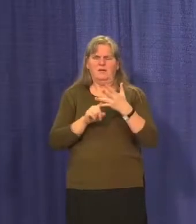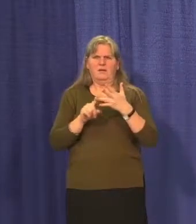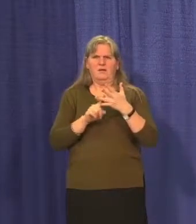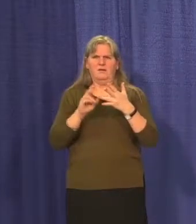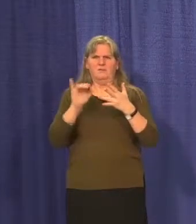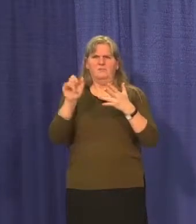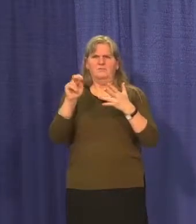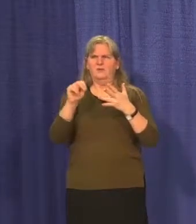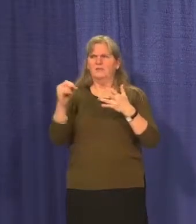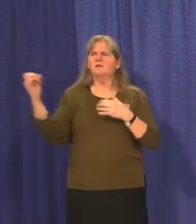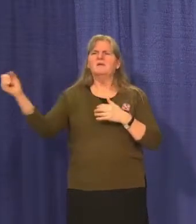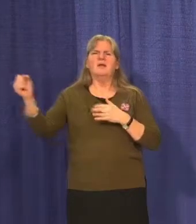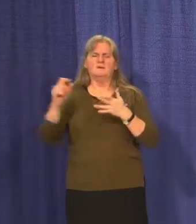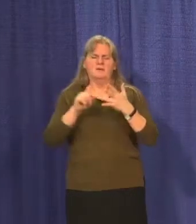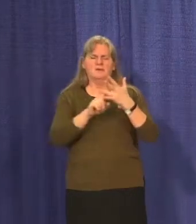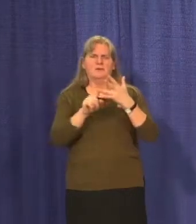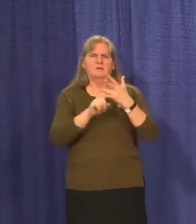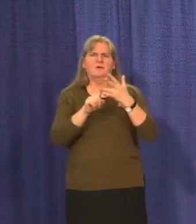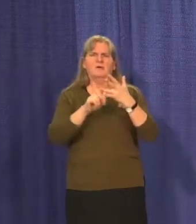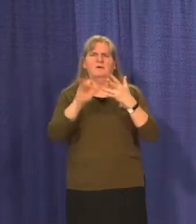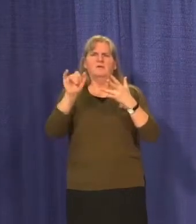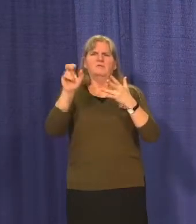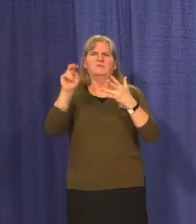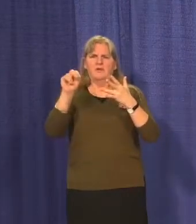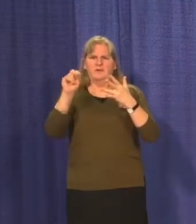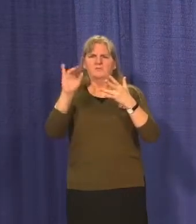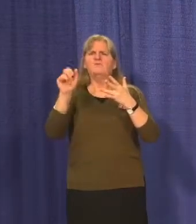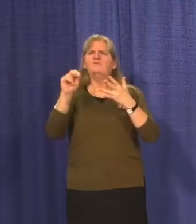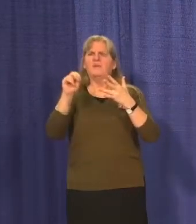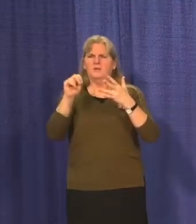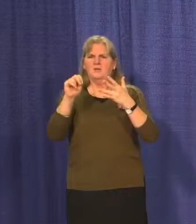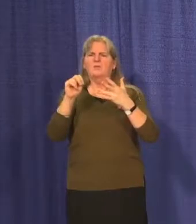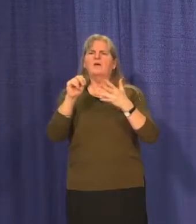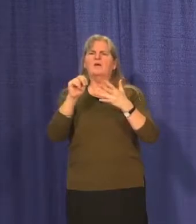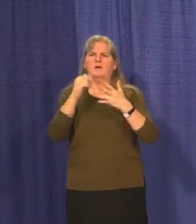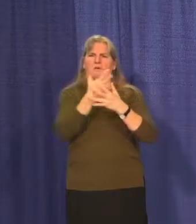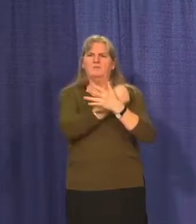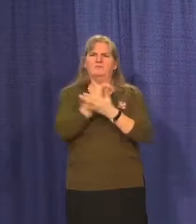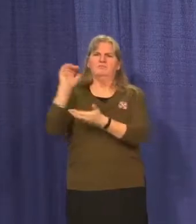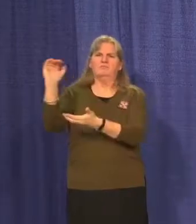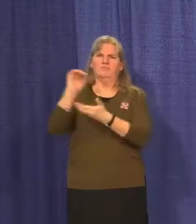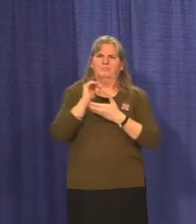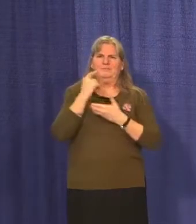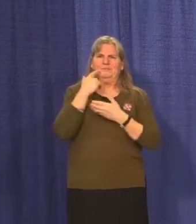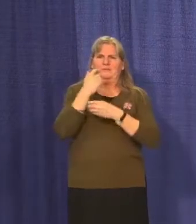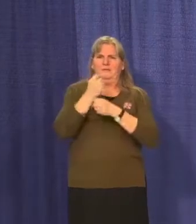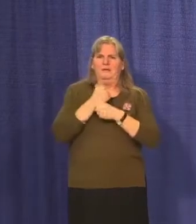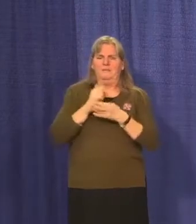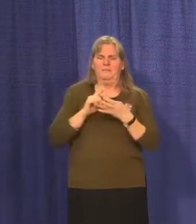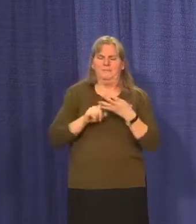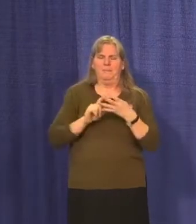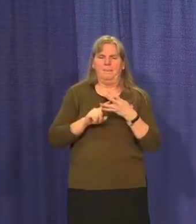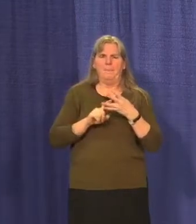think the 3rd week of January. The third week. The beginning of the 3rd week of January.